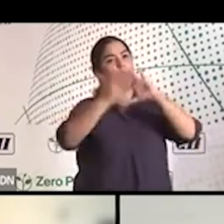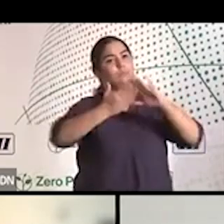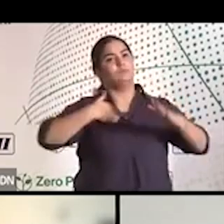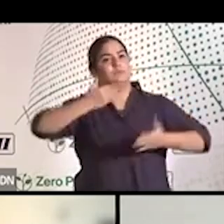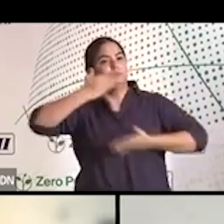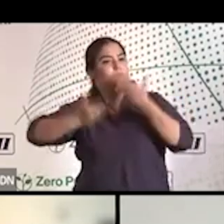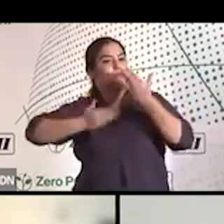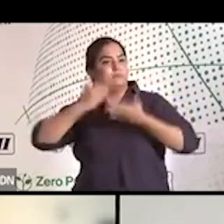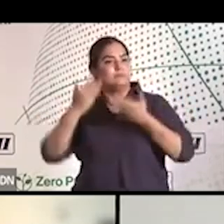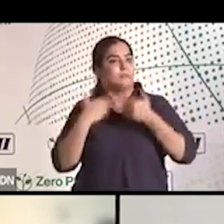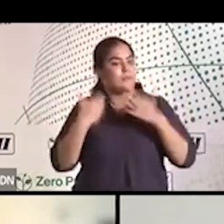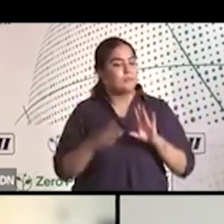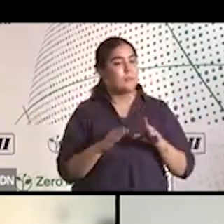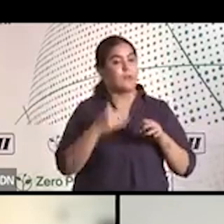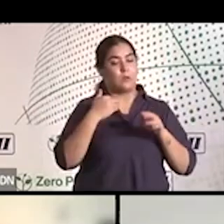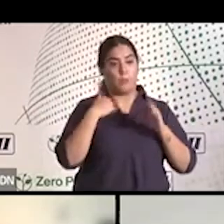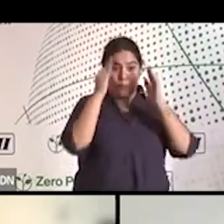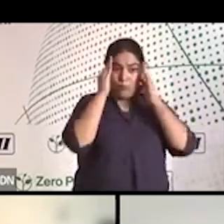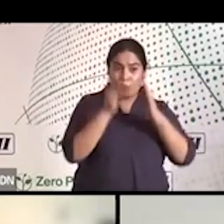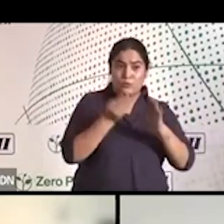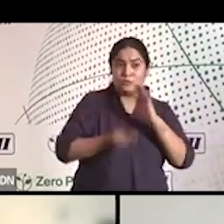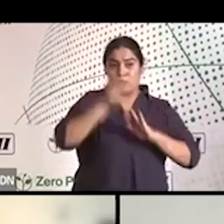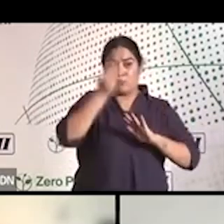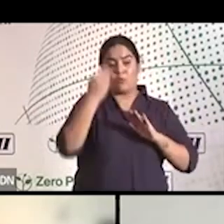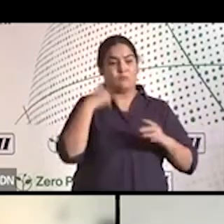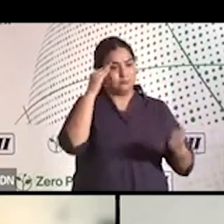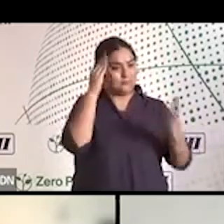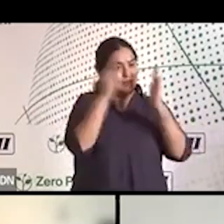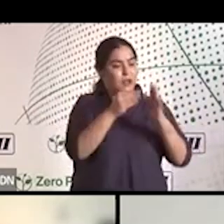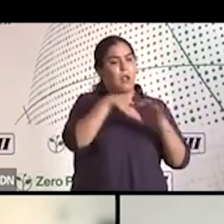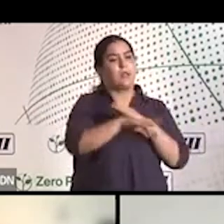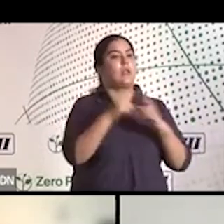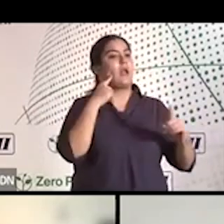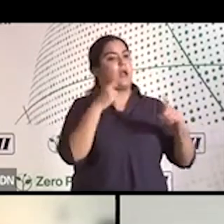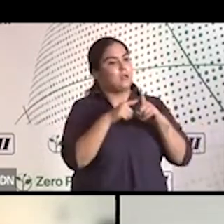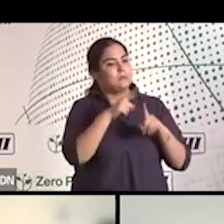So my is really on IP because there's many jobs